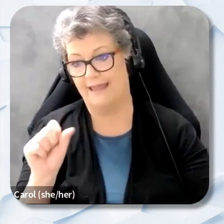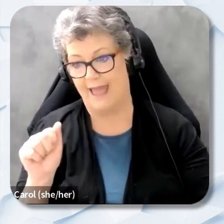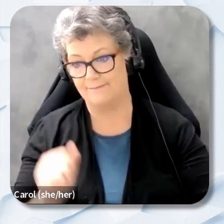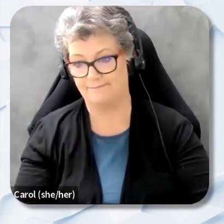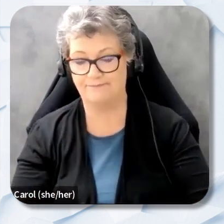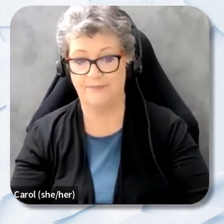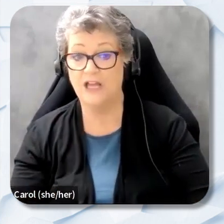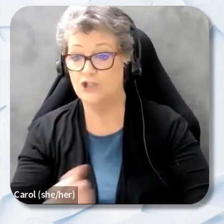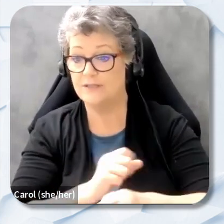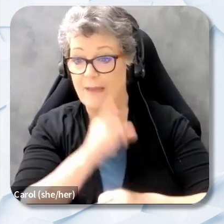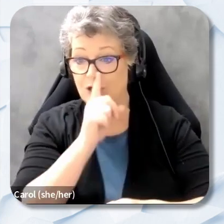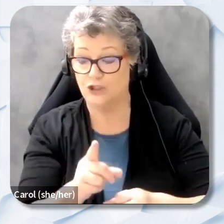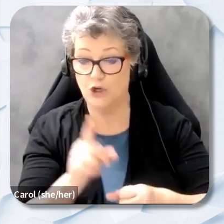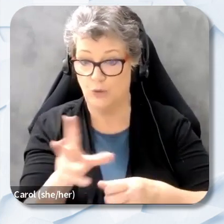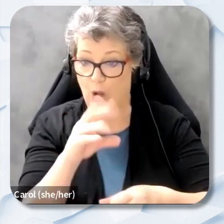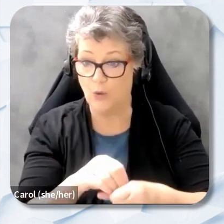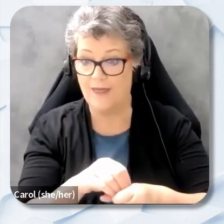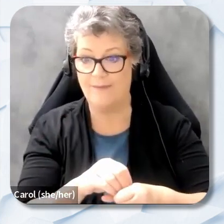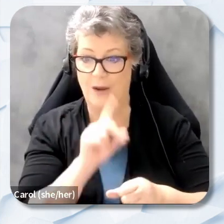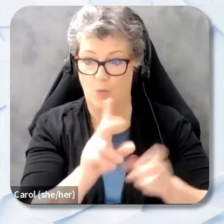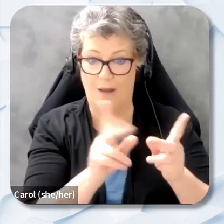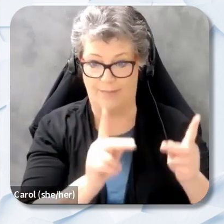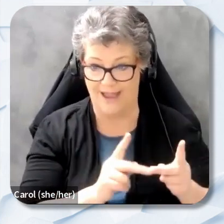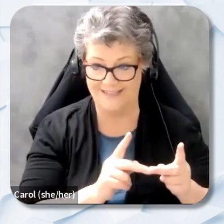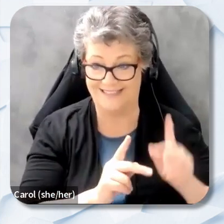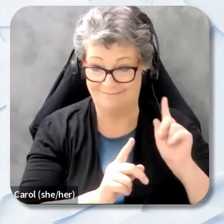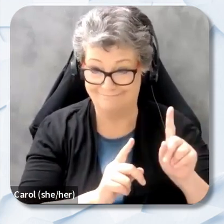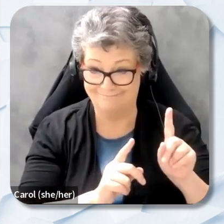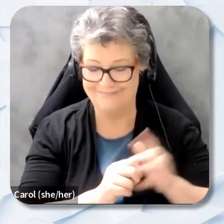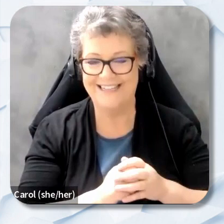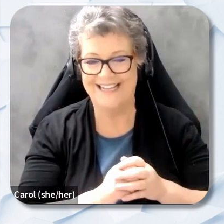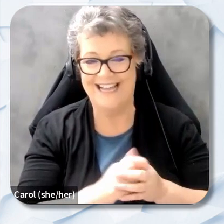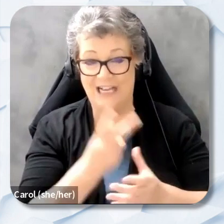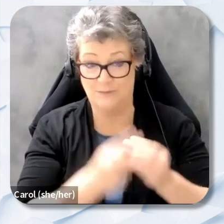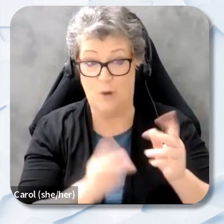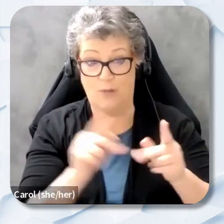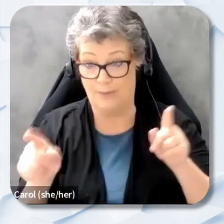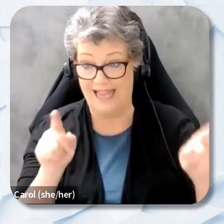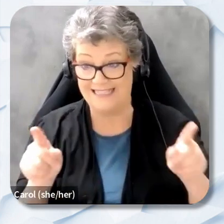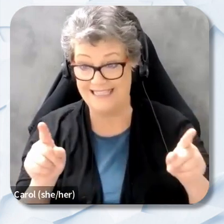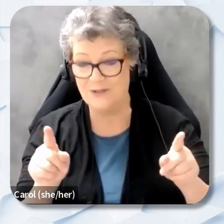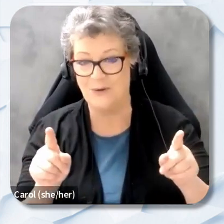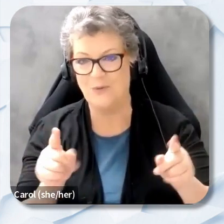Just be sure to account for them in one spot because both spots would lead to double counting.